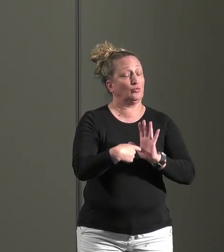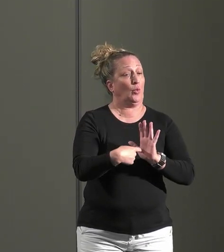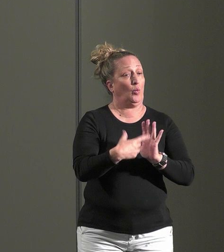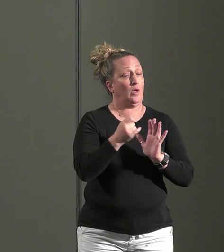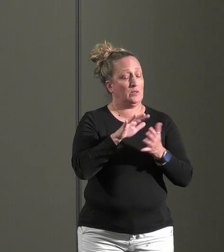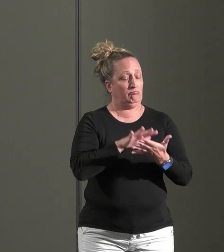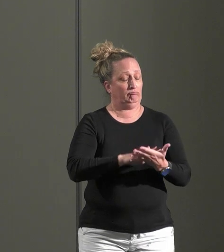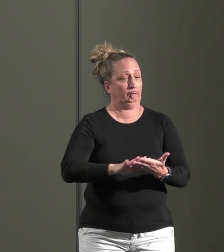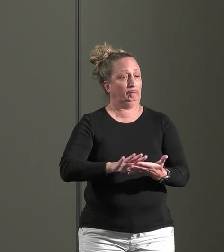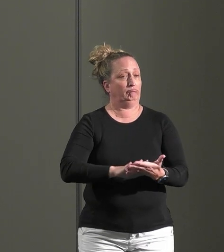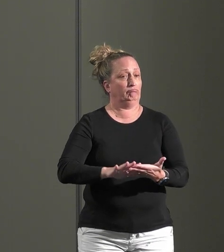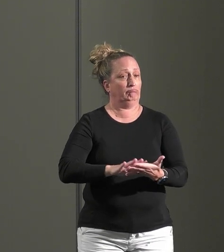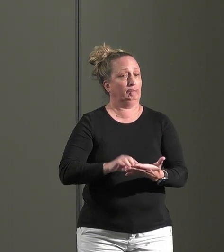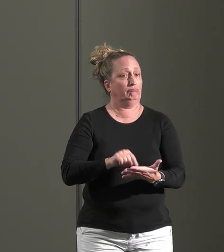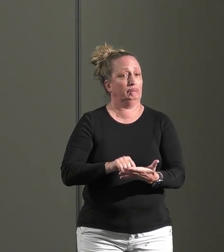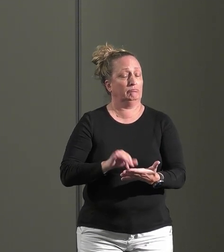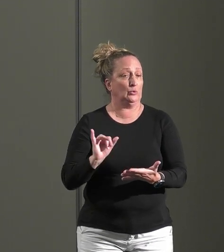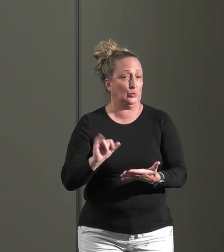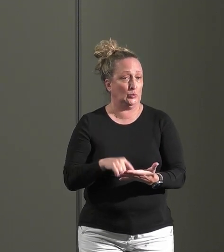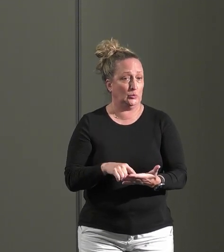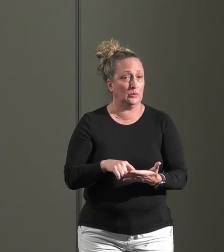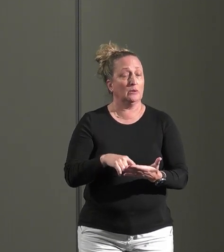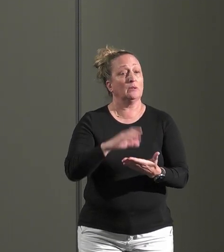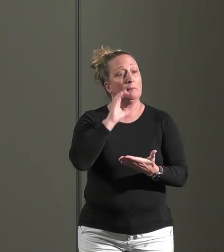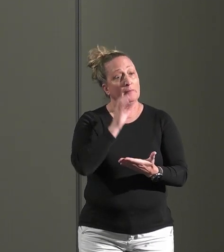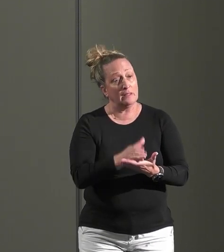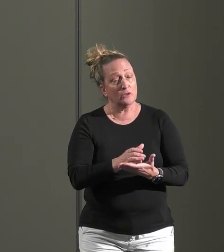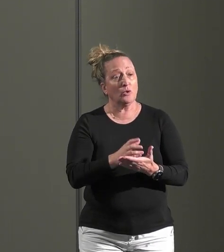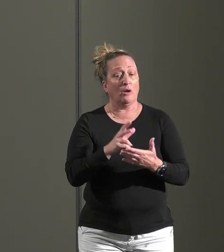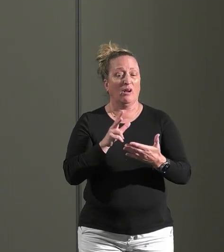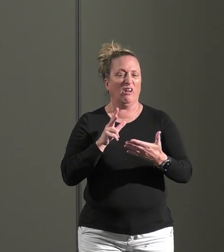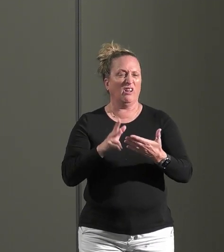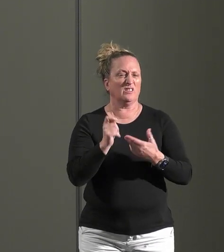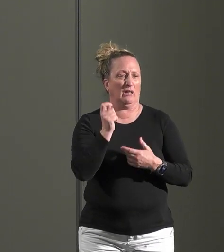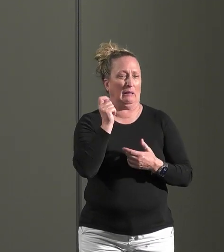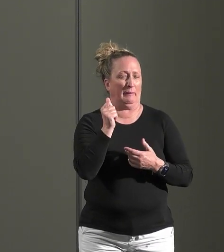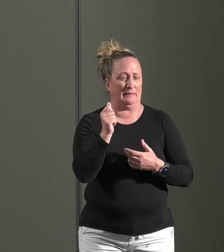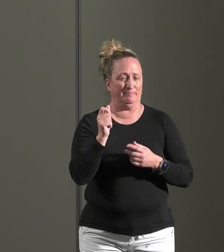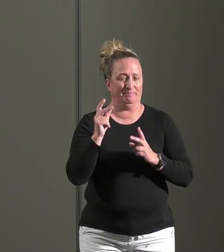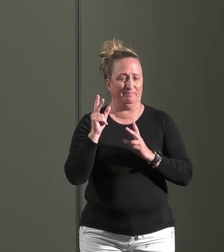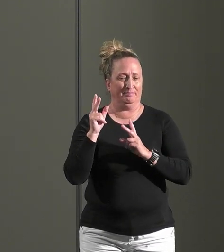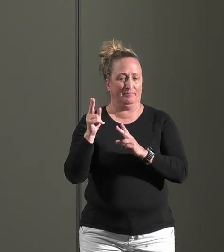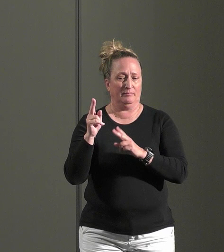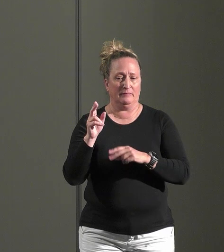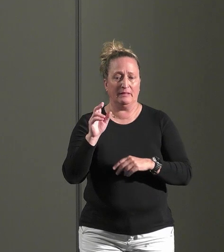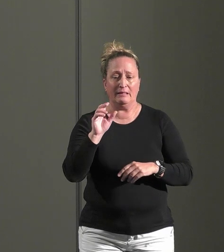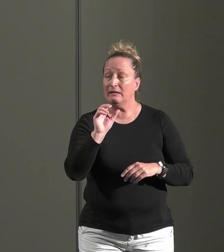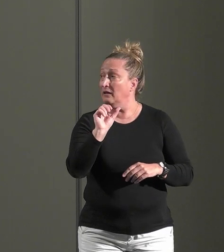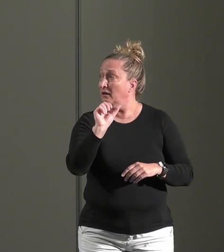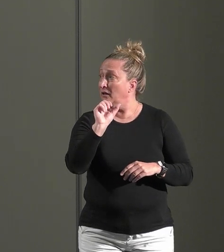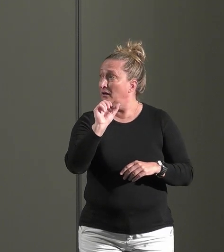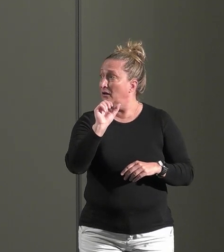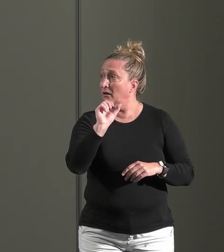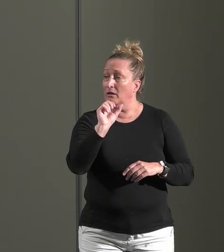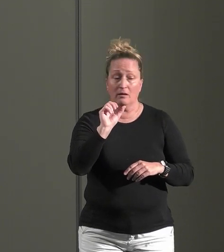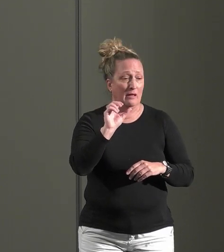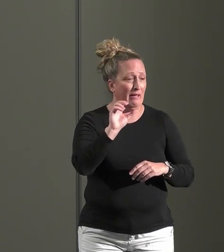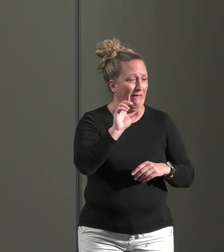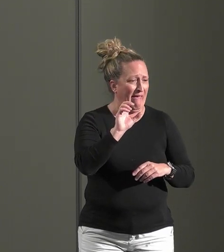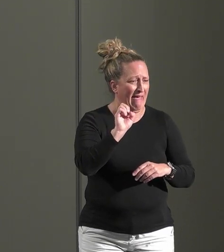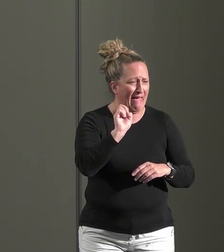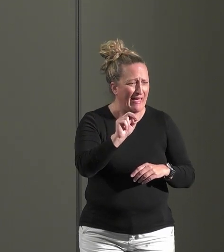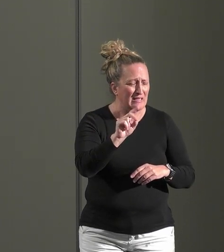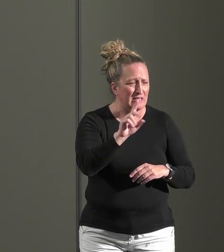Braille display as well. For picture cuts off a little bit. And the link that is short-term.